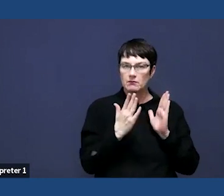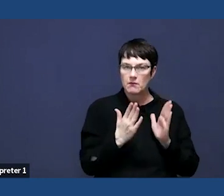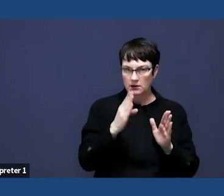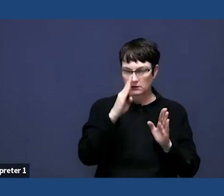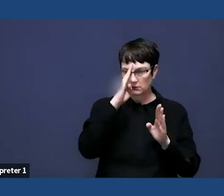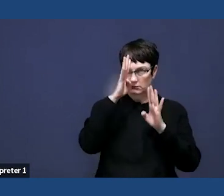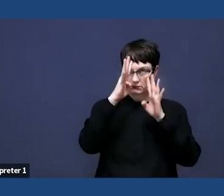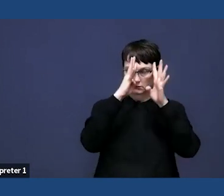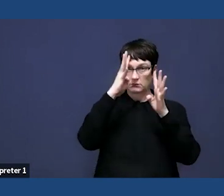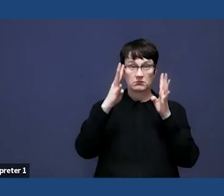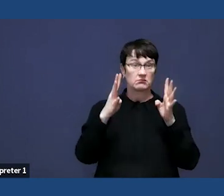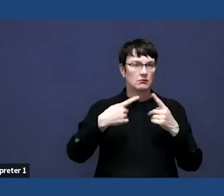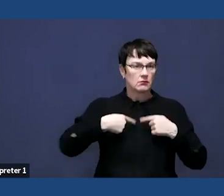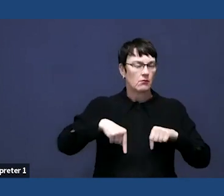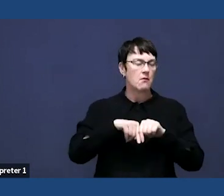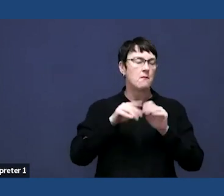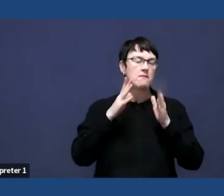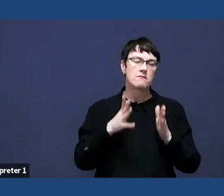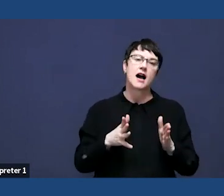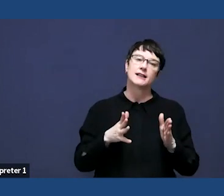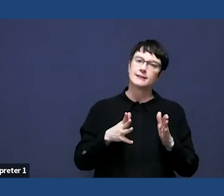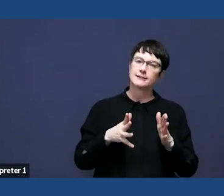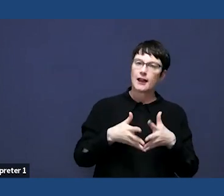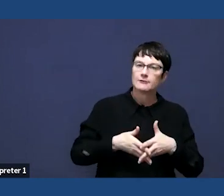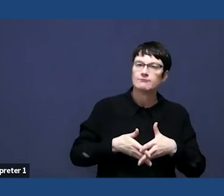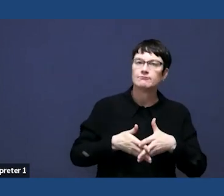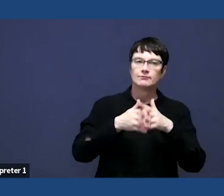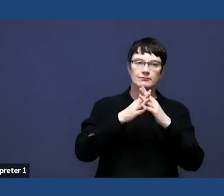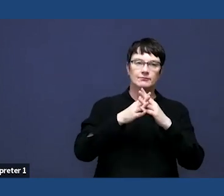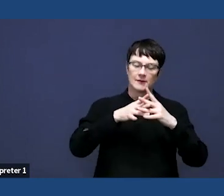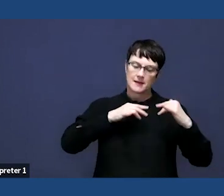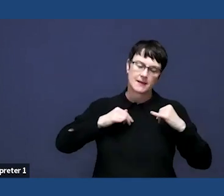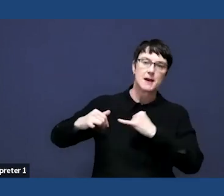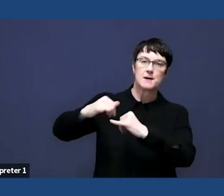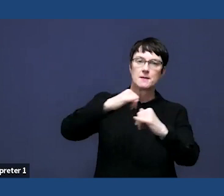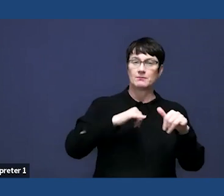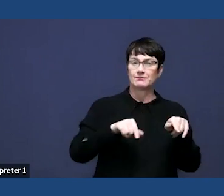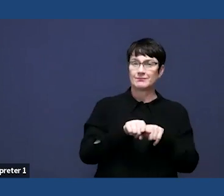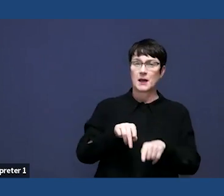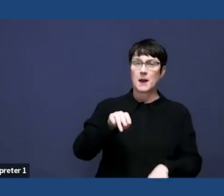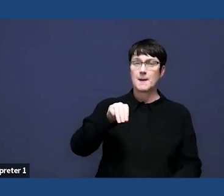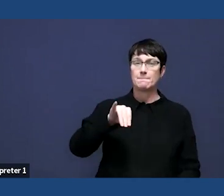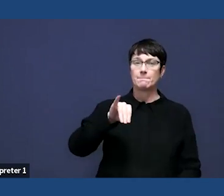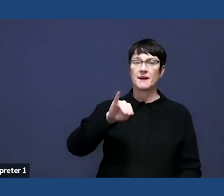an ecosystem, we want to operate on common ground or common standards or common beliefs.